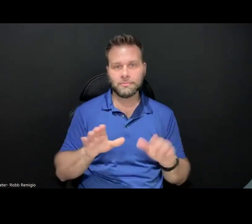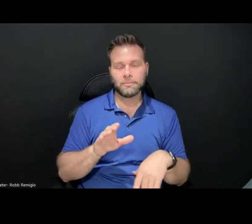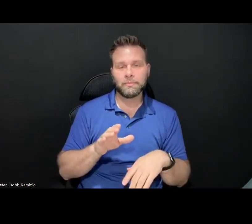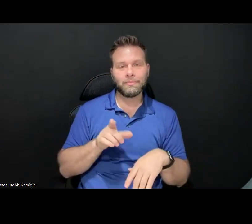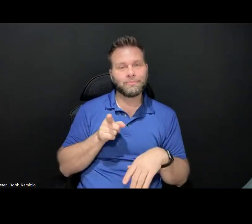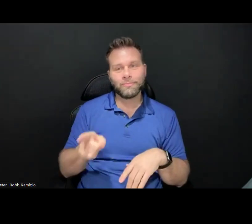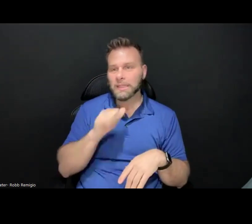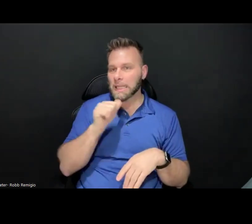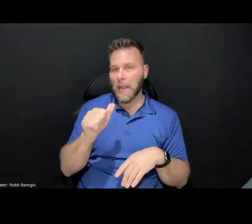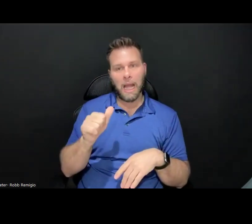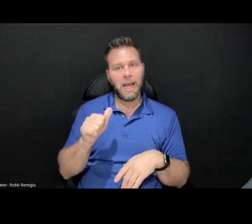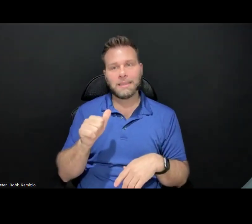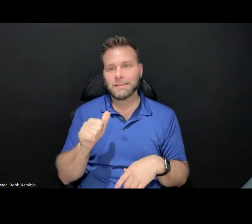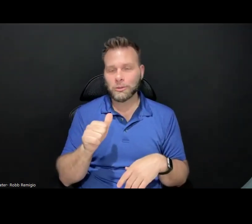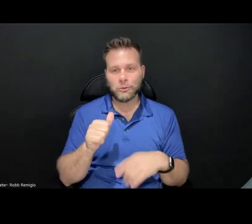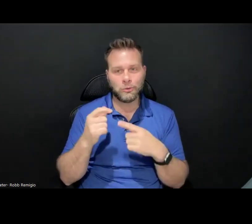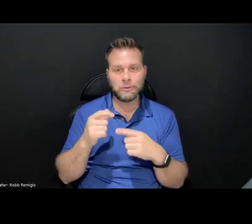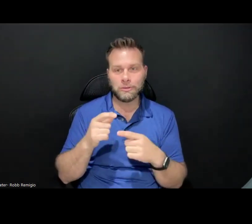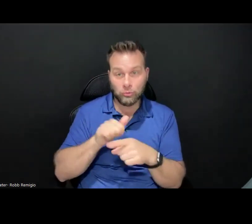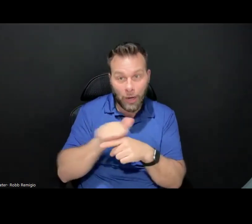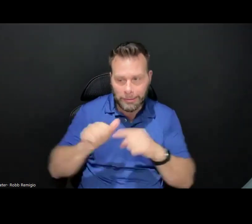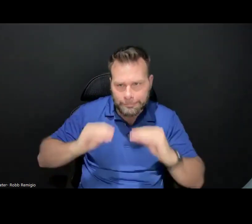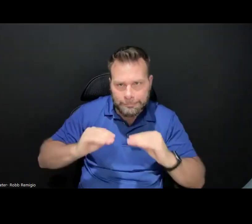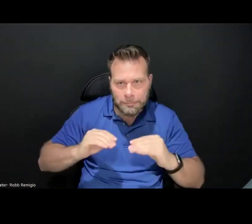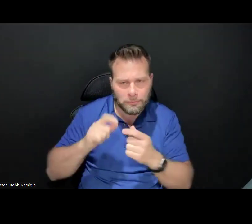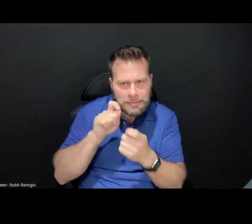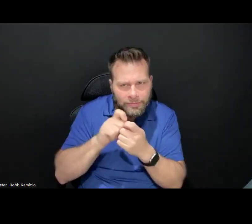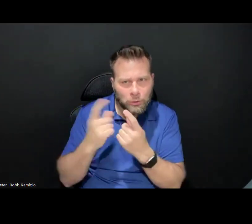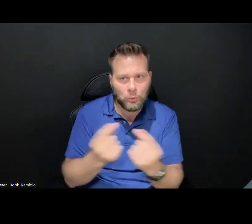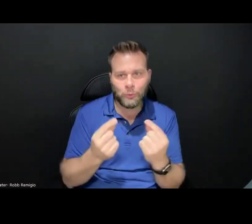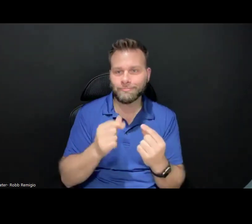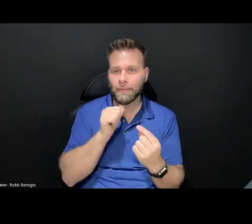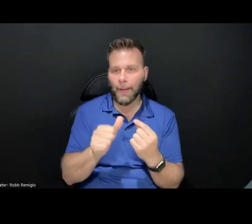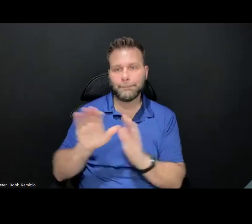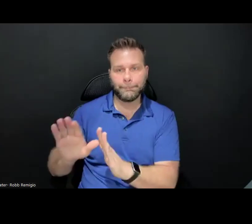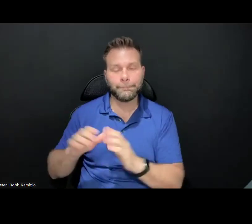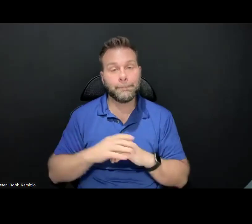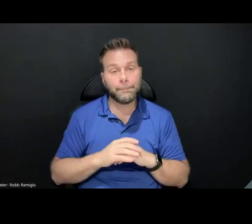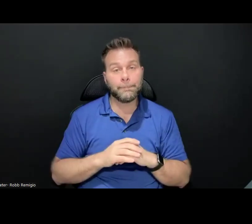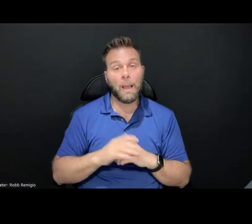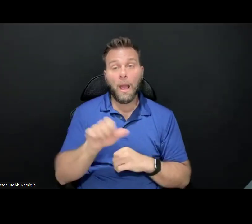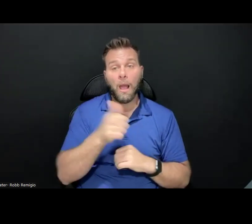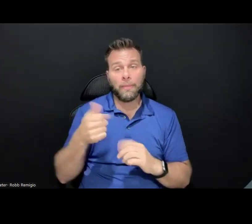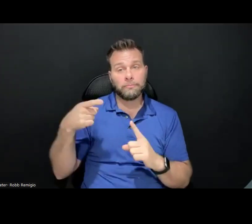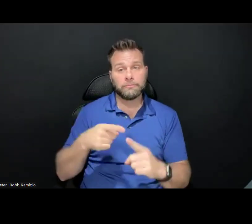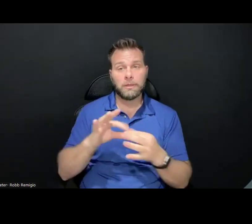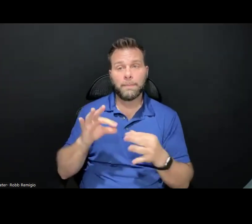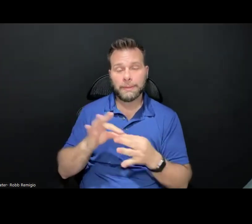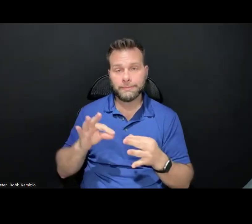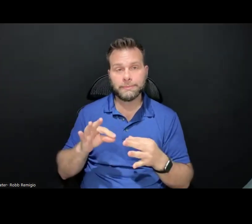disabilities, but they're not specifically trained to perform The other thing I wanted to comment on that Jonathan pointed